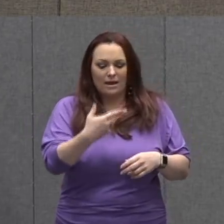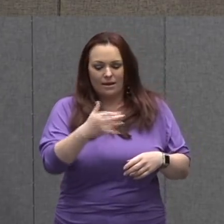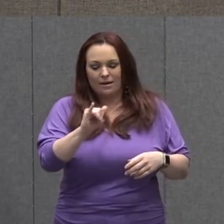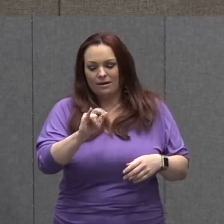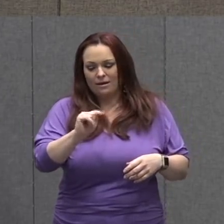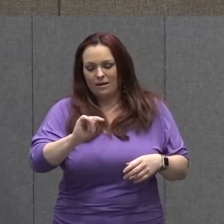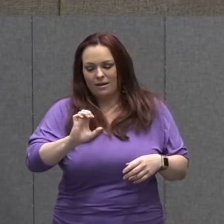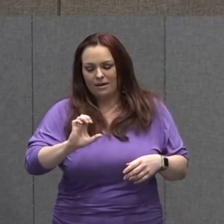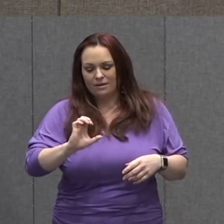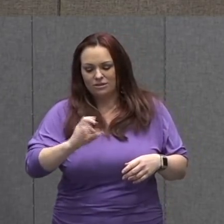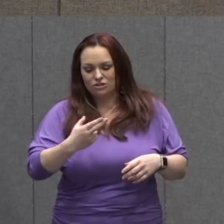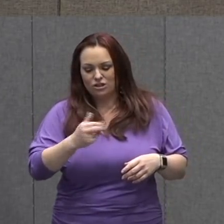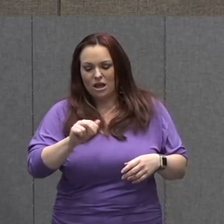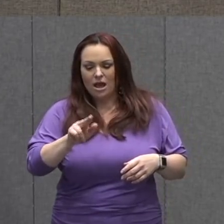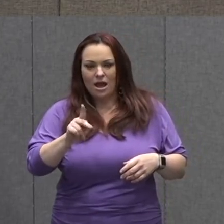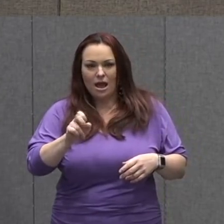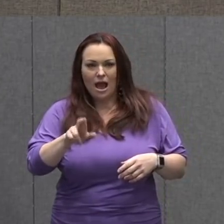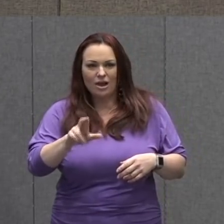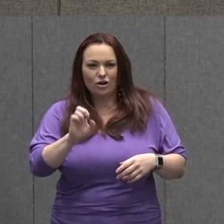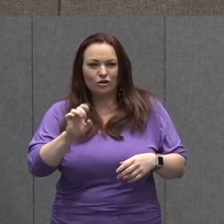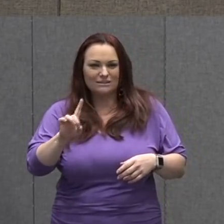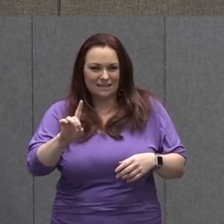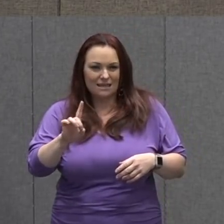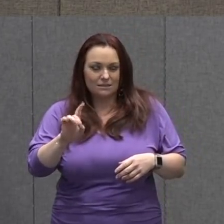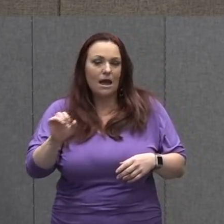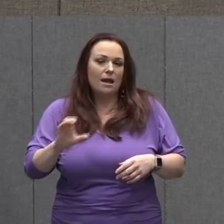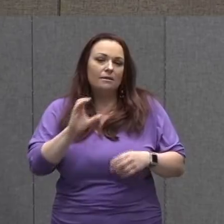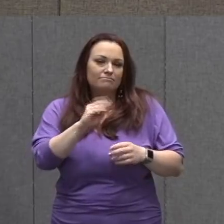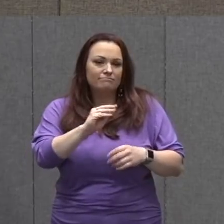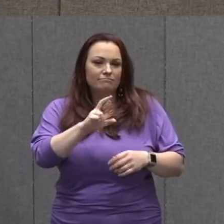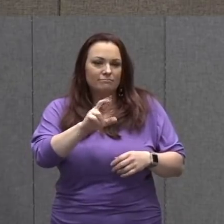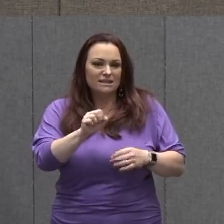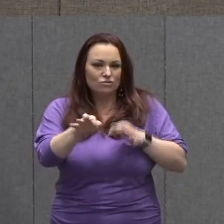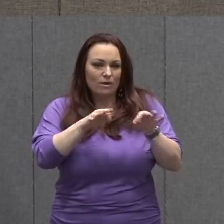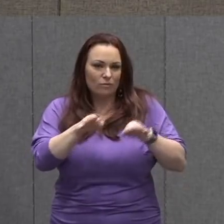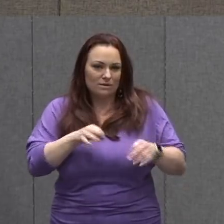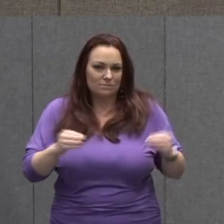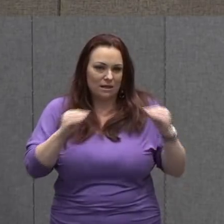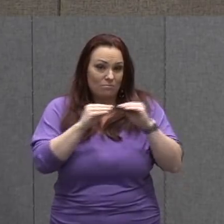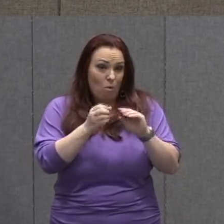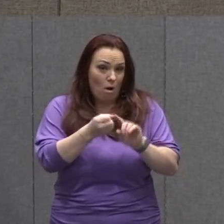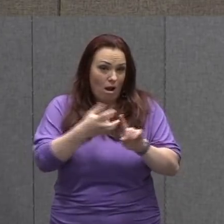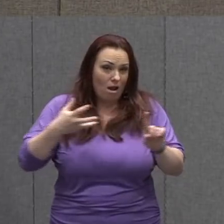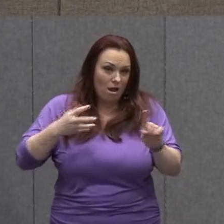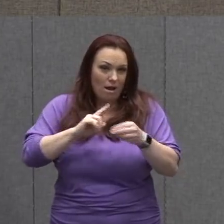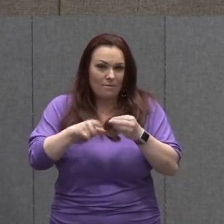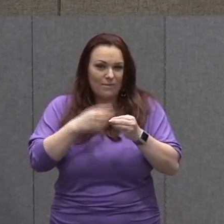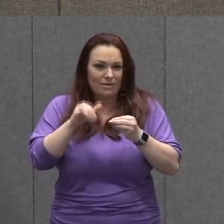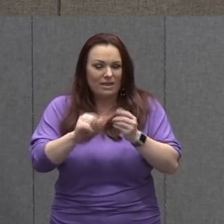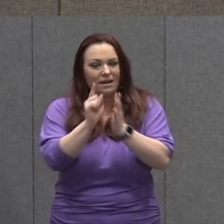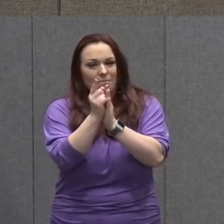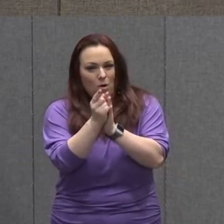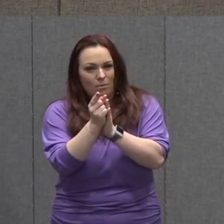Miss Kraff will tell you more about that in a little bit. Hmm. We also have this type of seed.